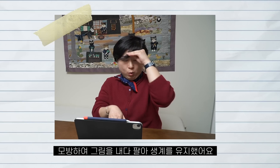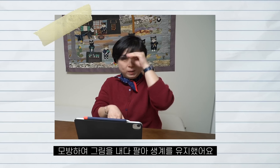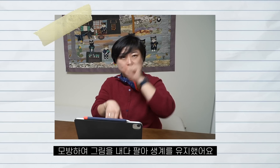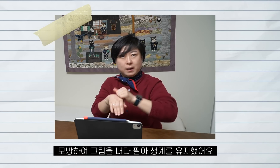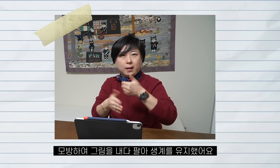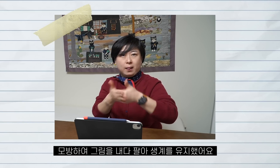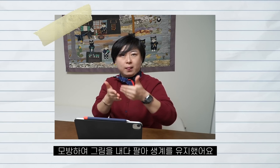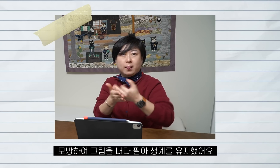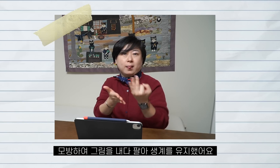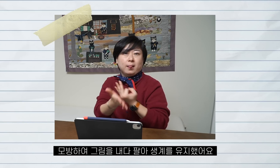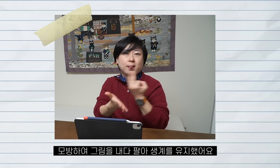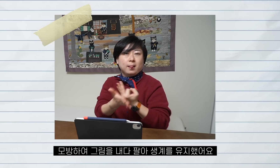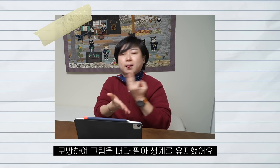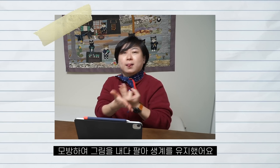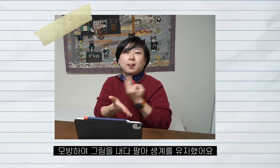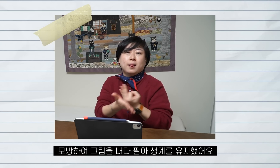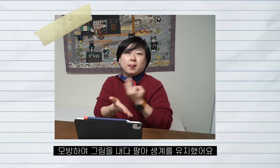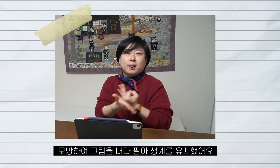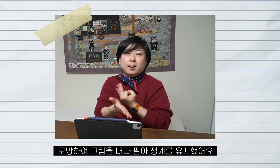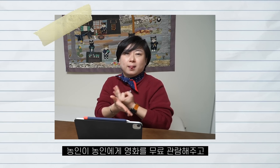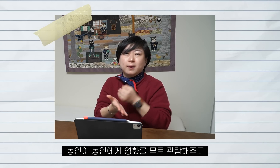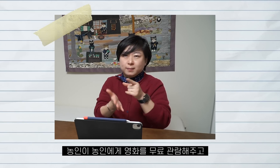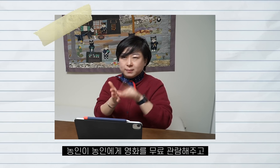He made a living by copying and selling paintings.